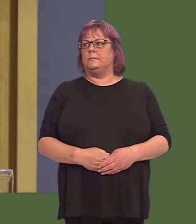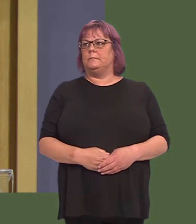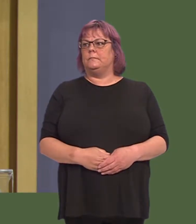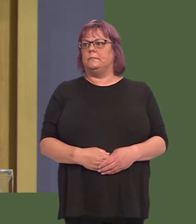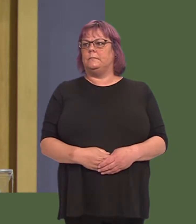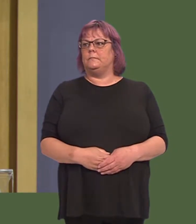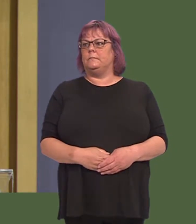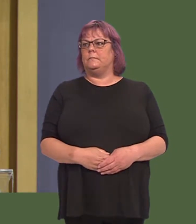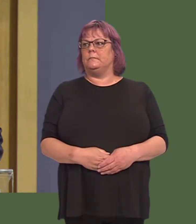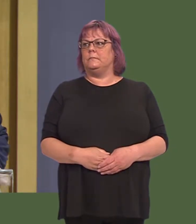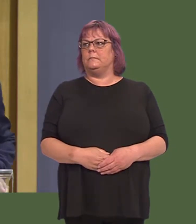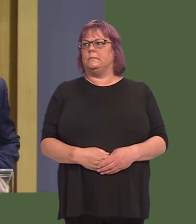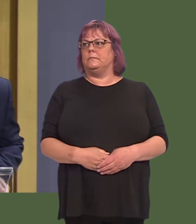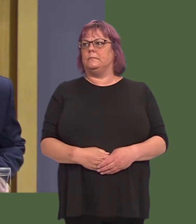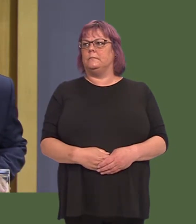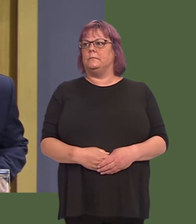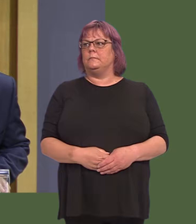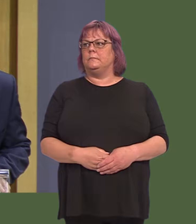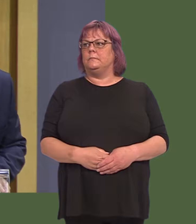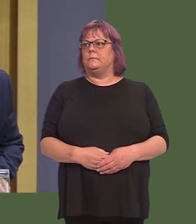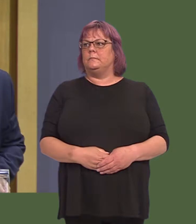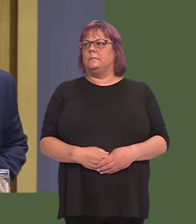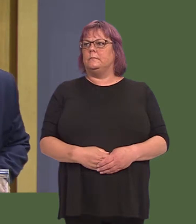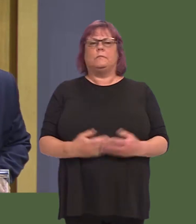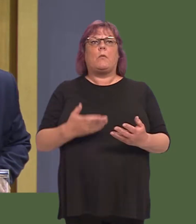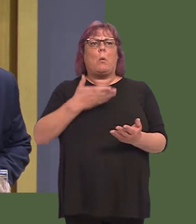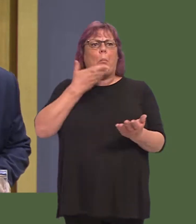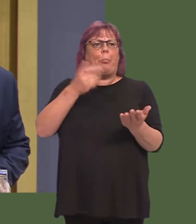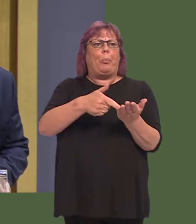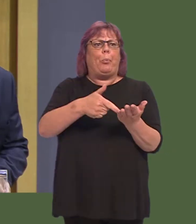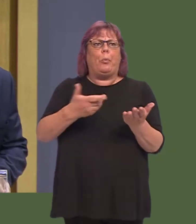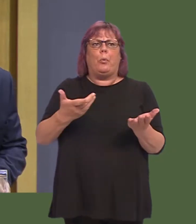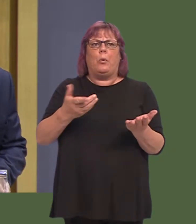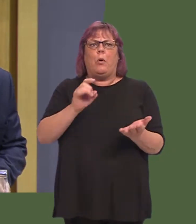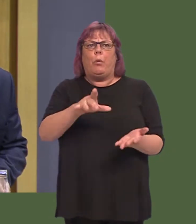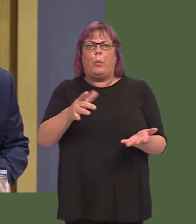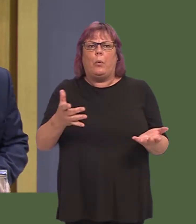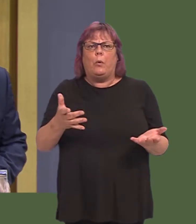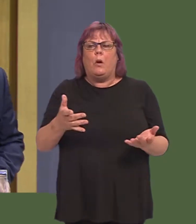It's not on the order paper. Ah, here you go. Sorry.